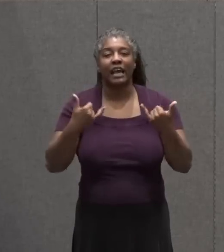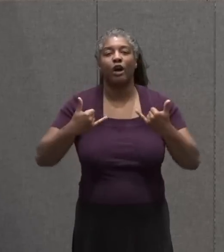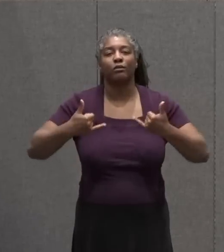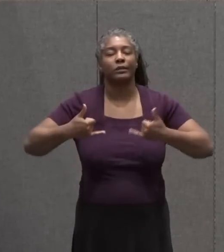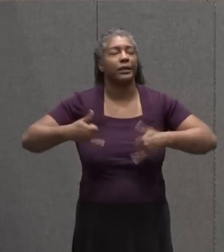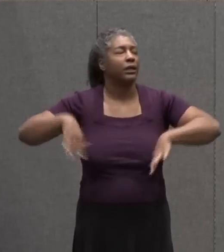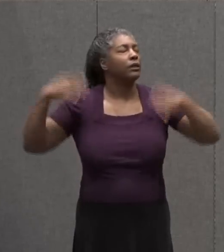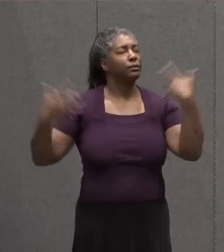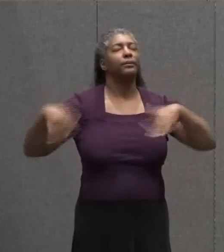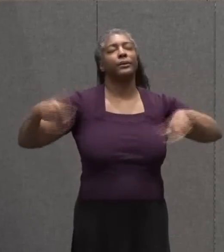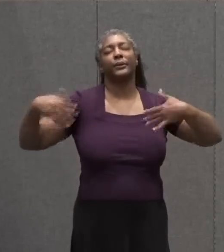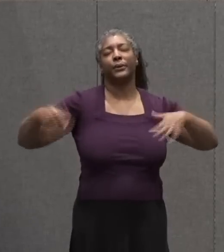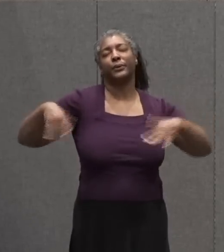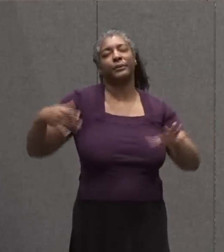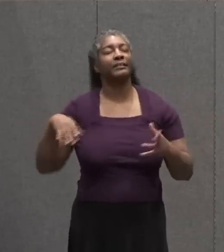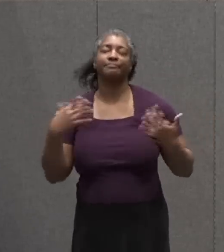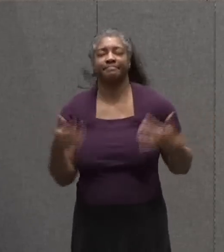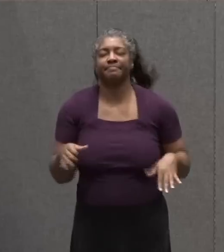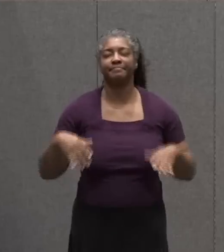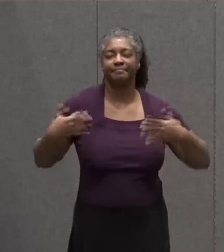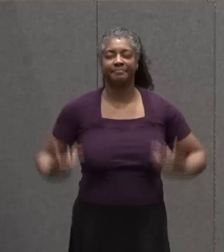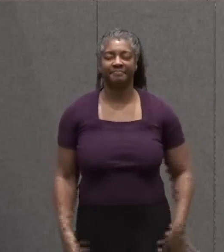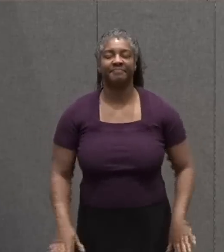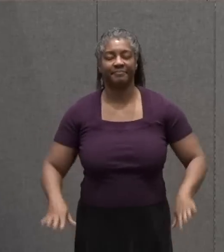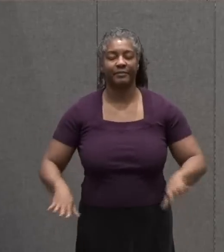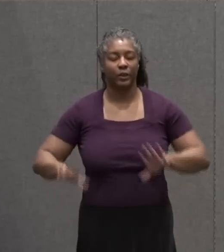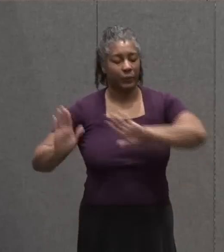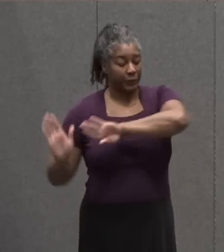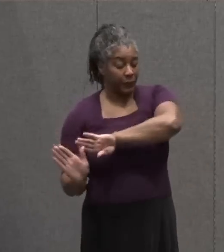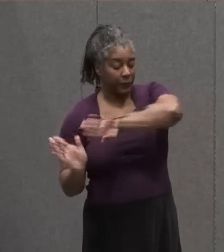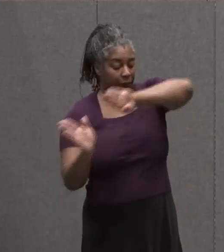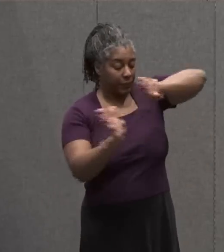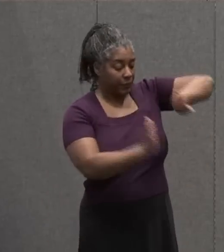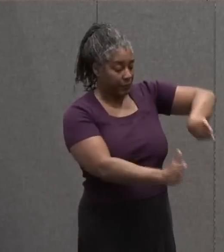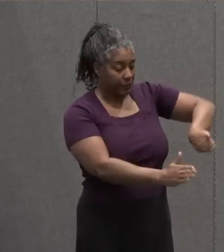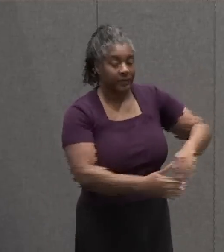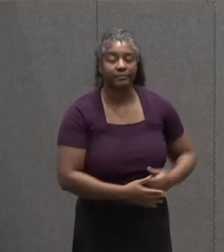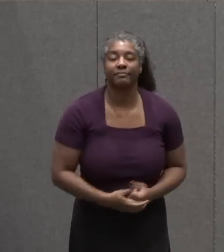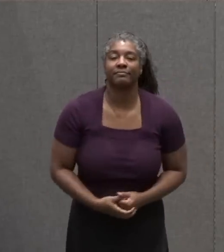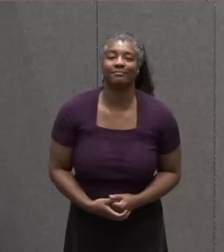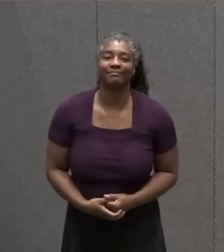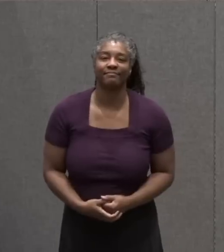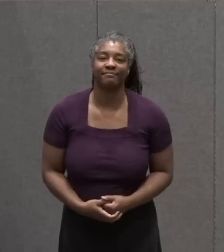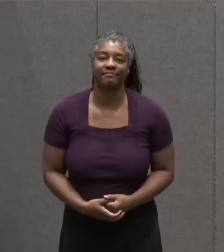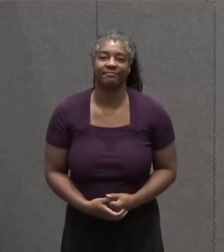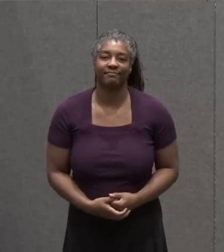Okay. This time we're going to use our remember power.